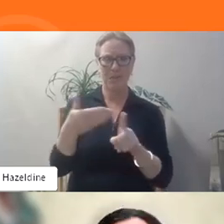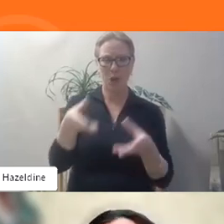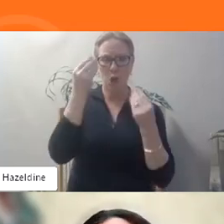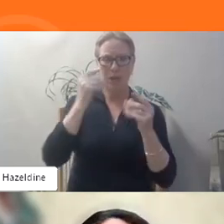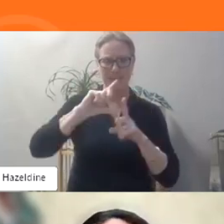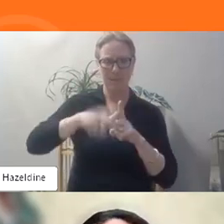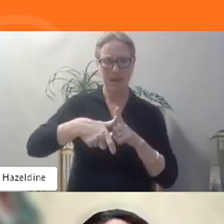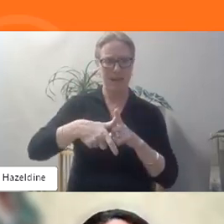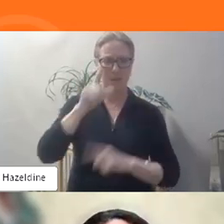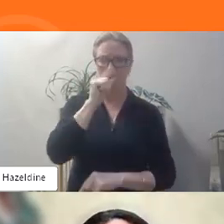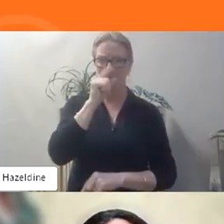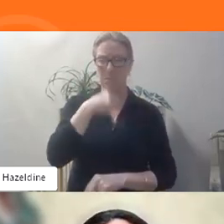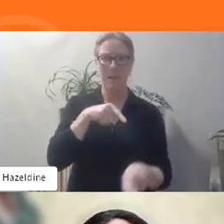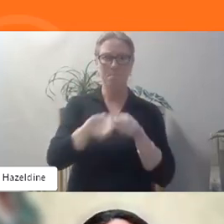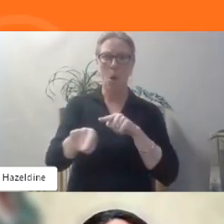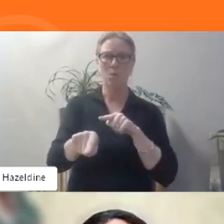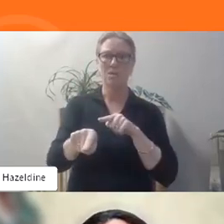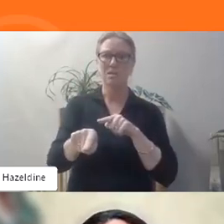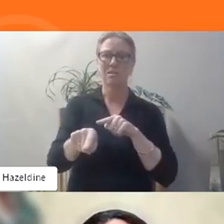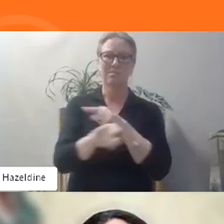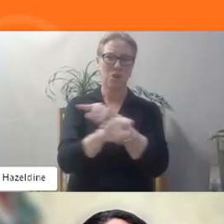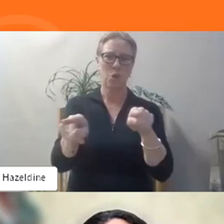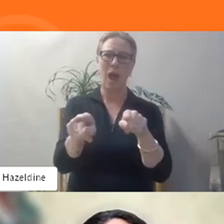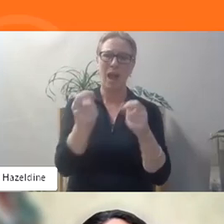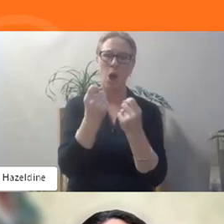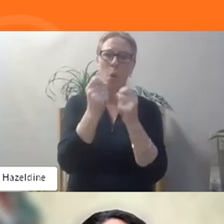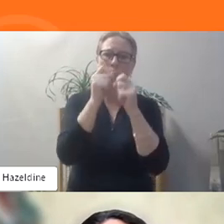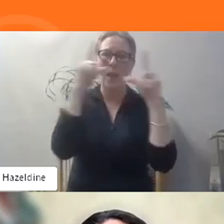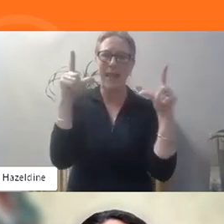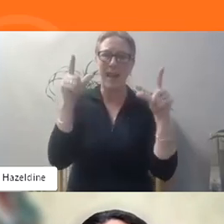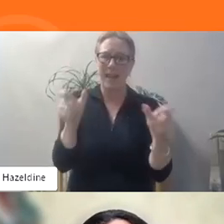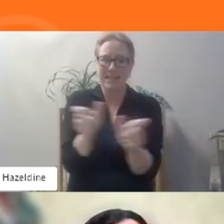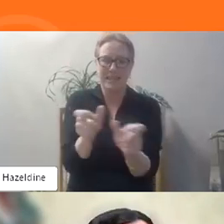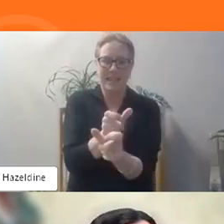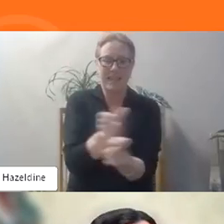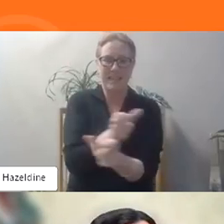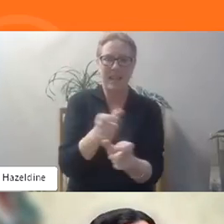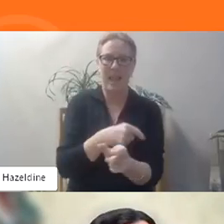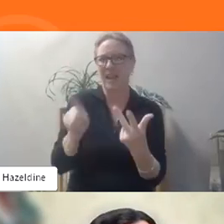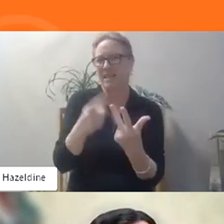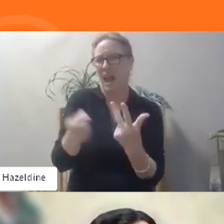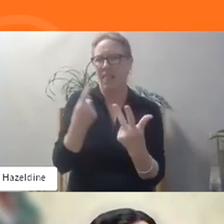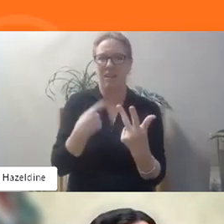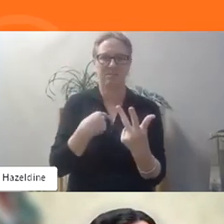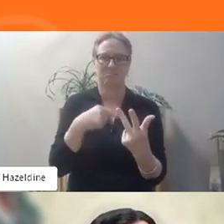learning disabilities, as probably most of the audience are well aware, are more commonly known as dyslexia, dyscalculia and dysgraphia. They're